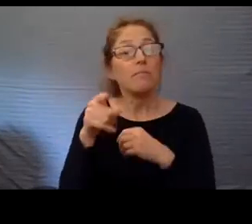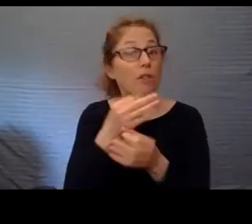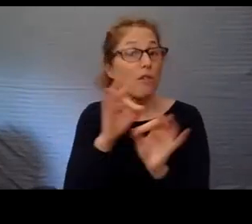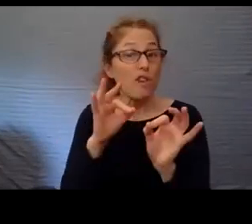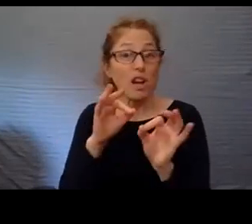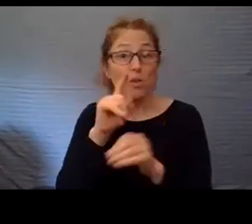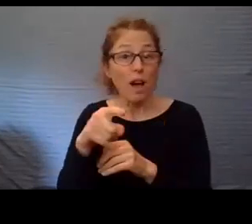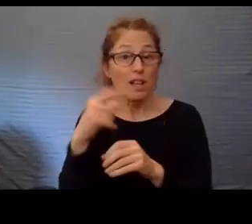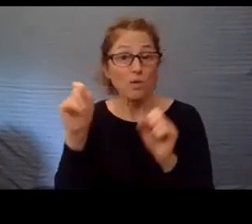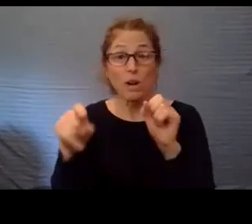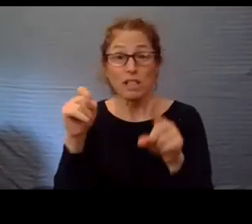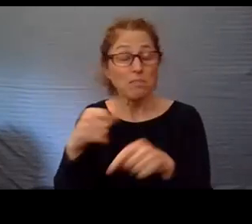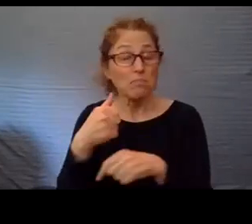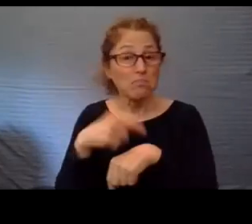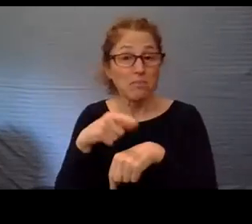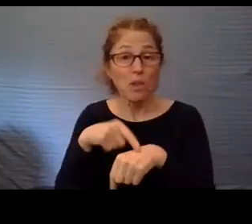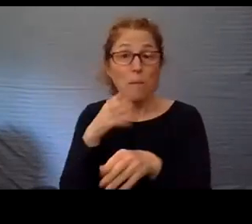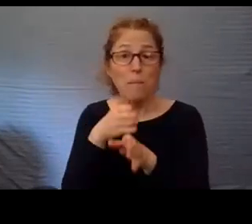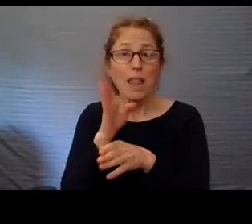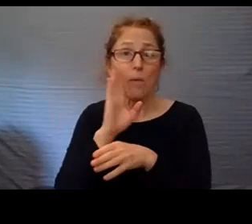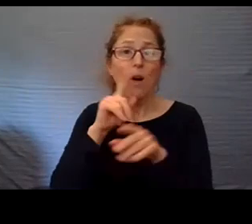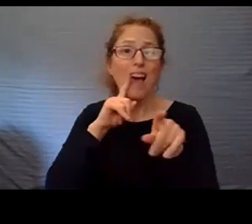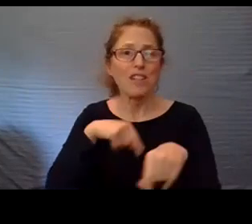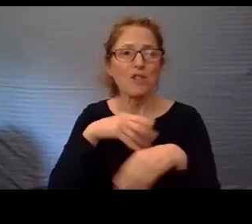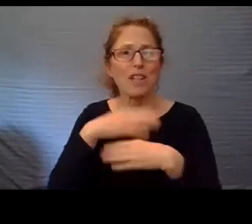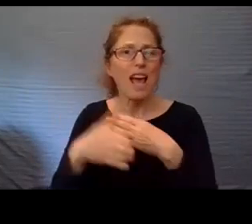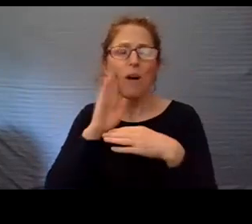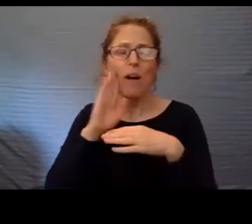We will be mainly answering questions at the end. We'll have a open Q&A session.